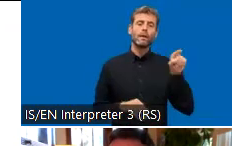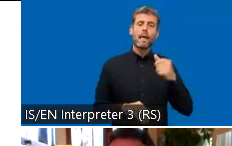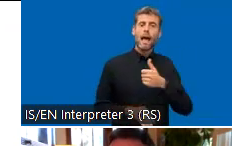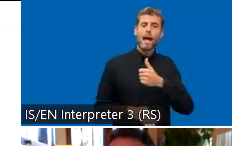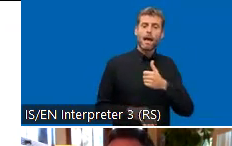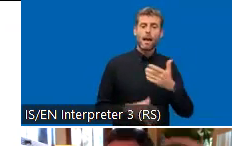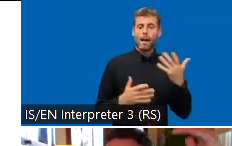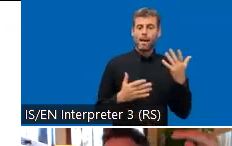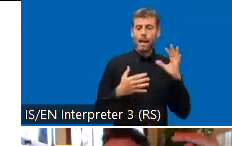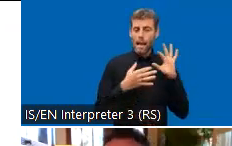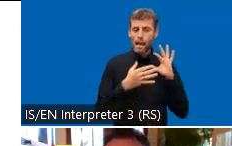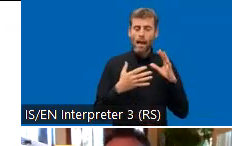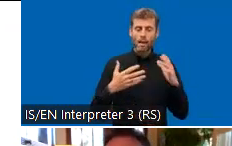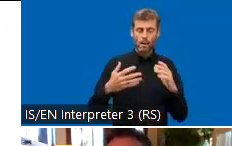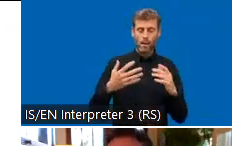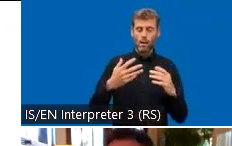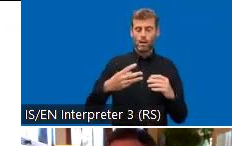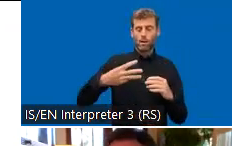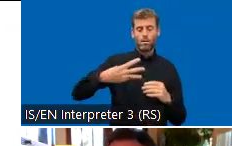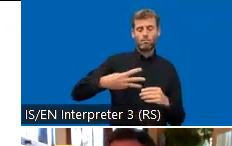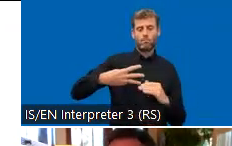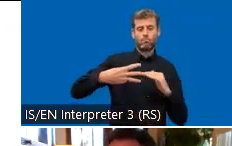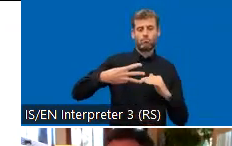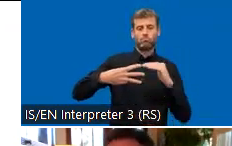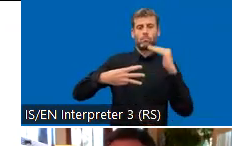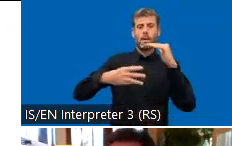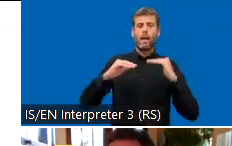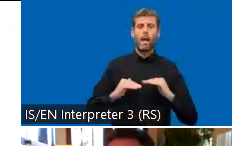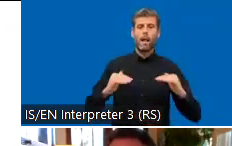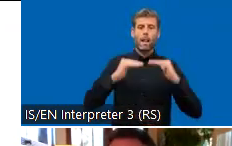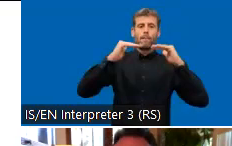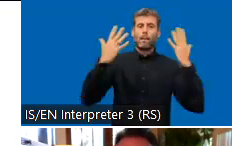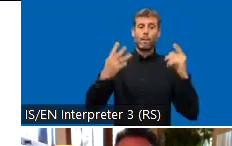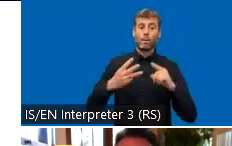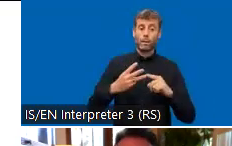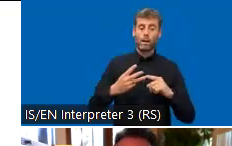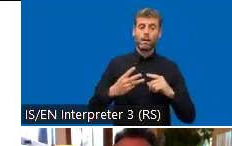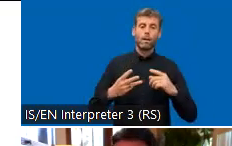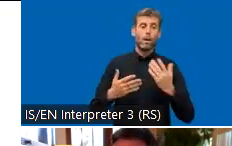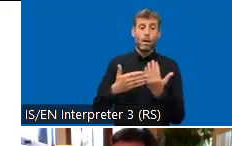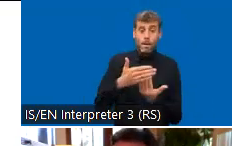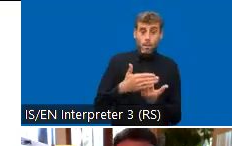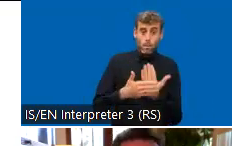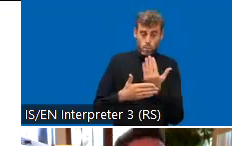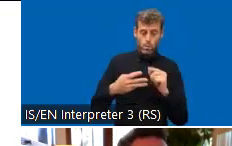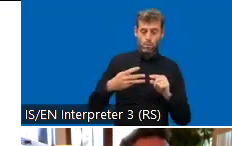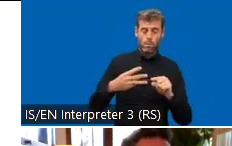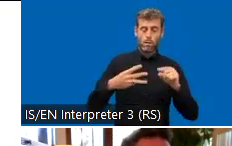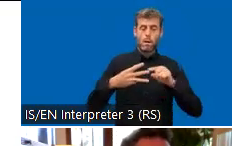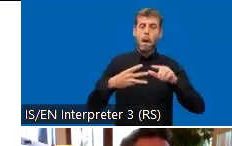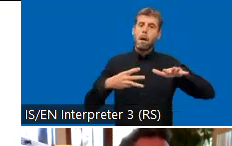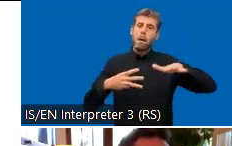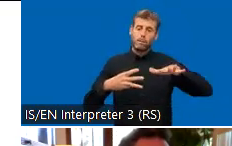medium and expert level. There's two exams and one profile exam, in a sense, that individuals can take.